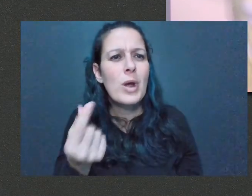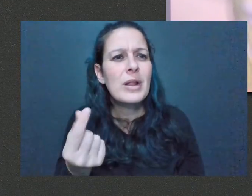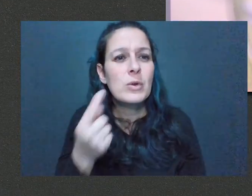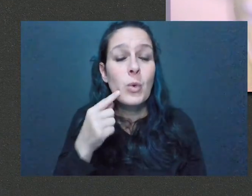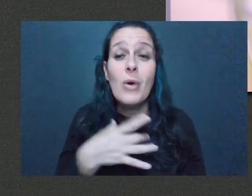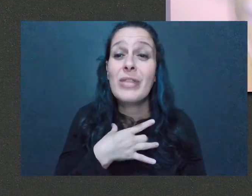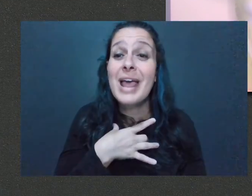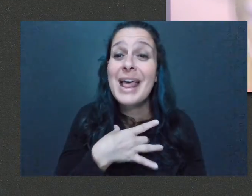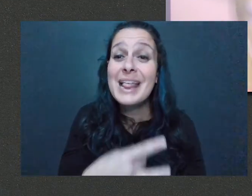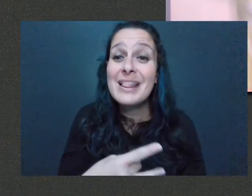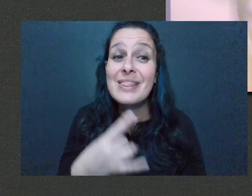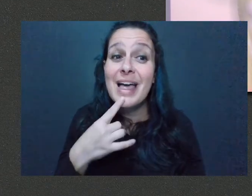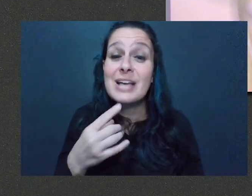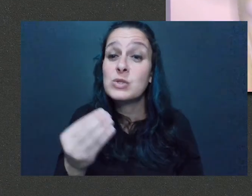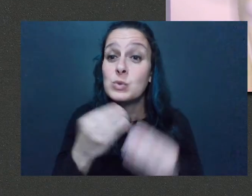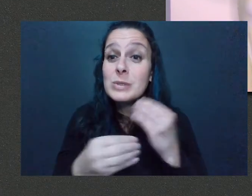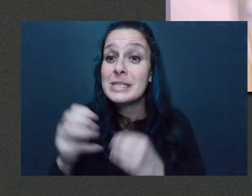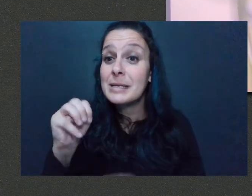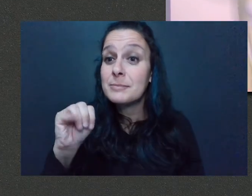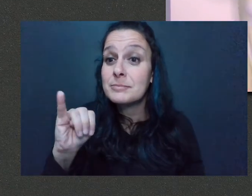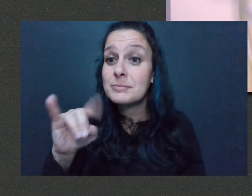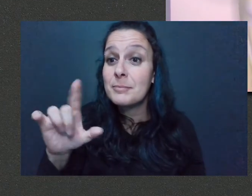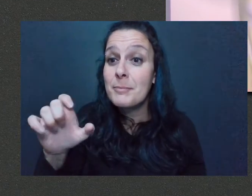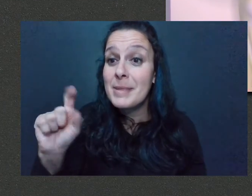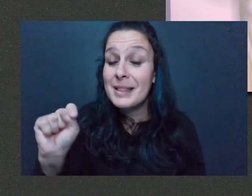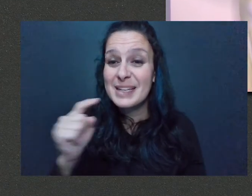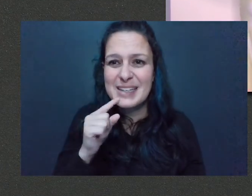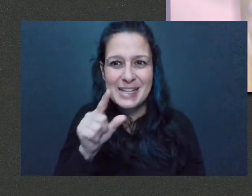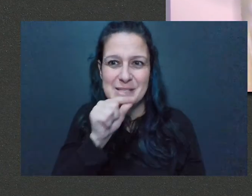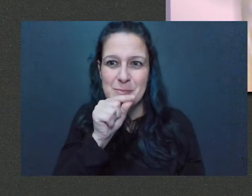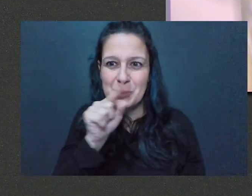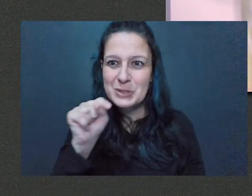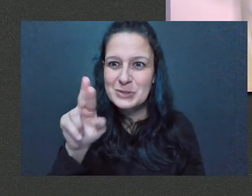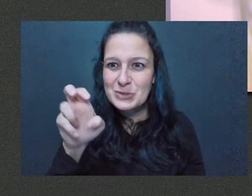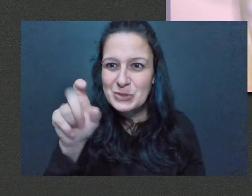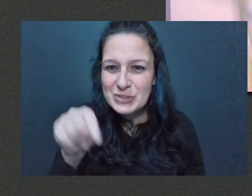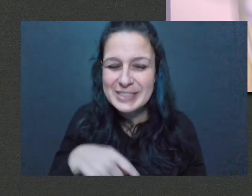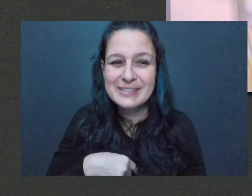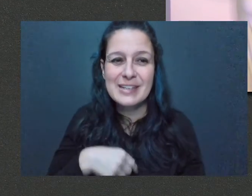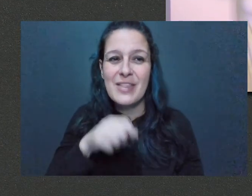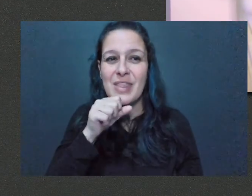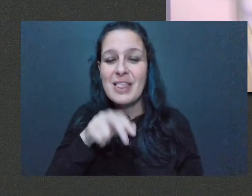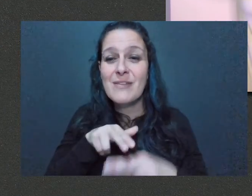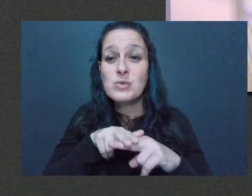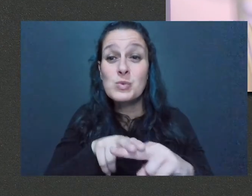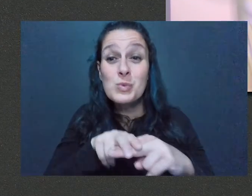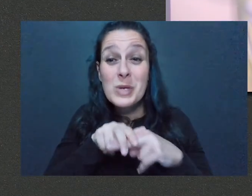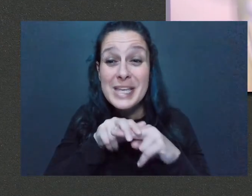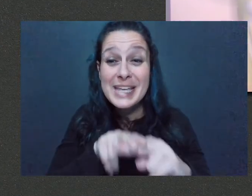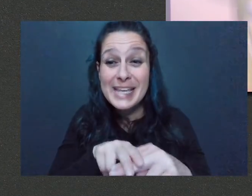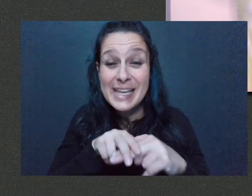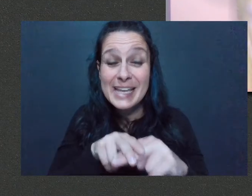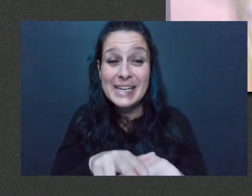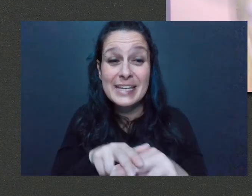Oh, they love to eat their millet, that's like a bird treat. They love to swing on their little swings.